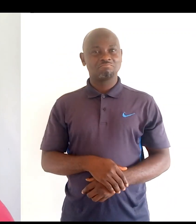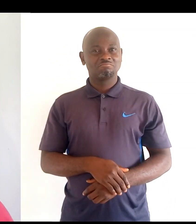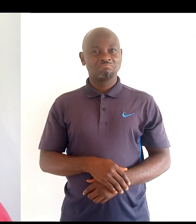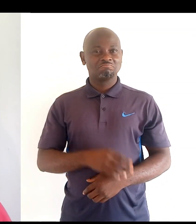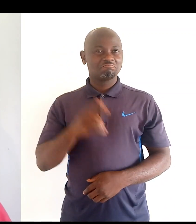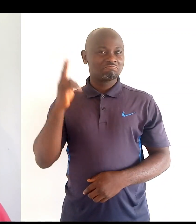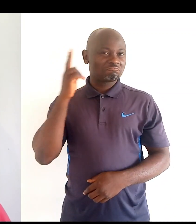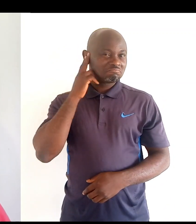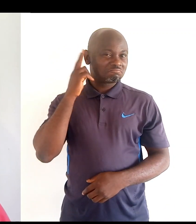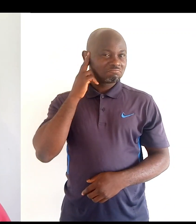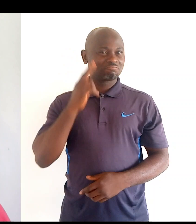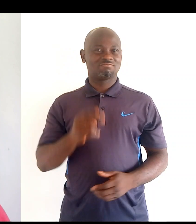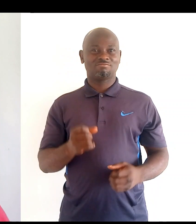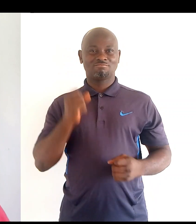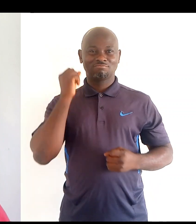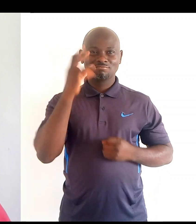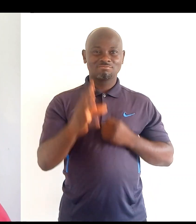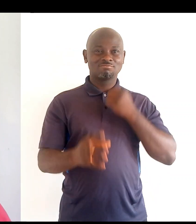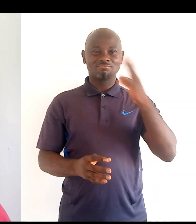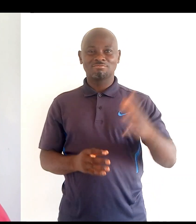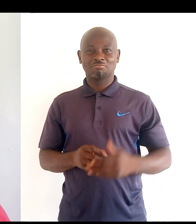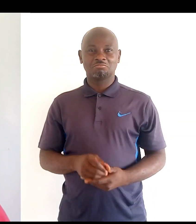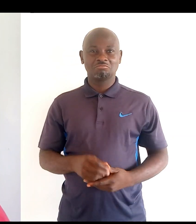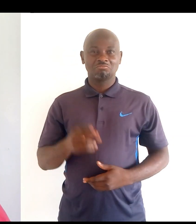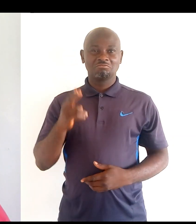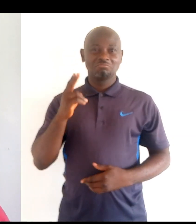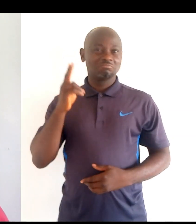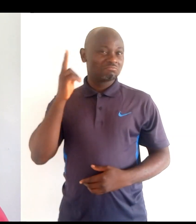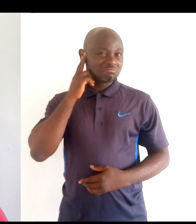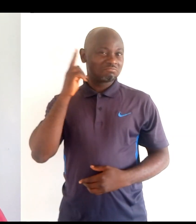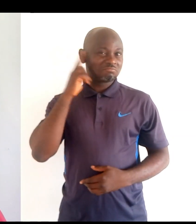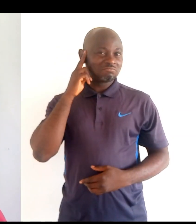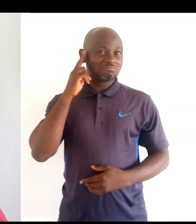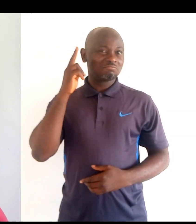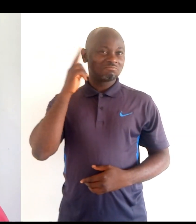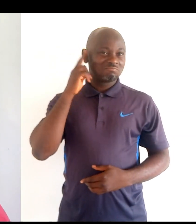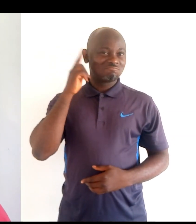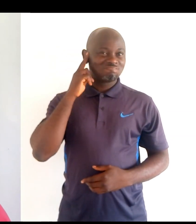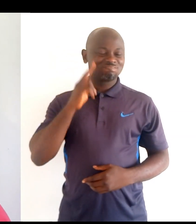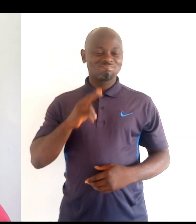if you've watched our previous video, you've seen the introduction to that topic. In case